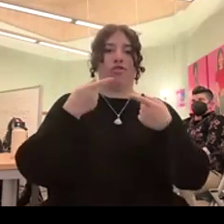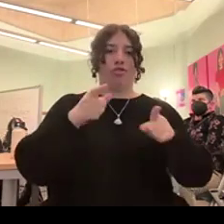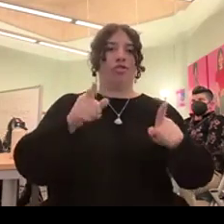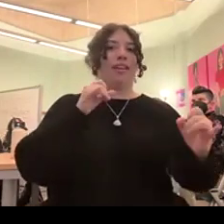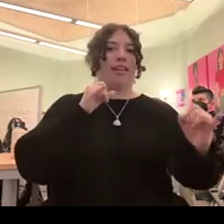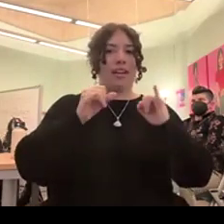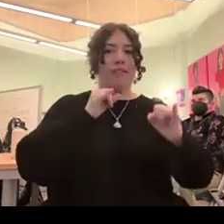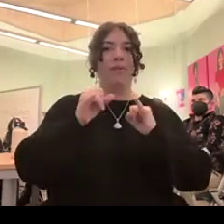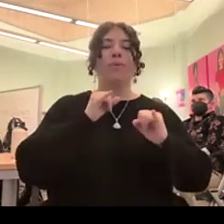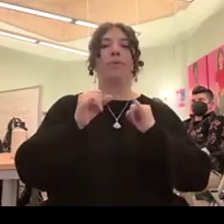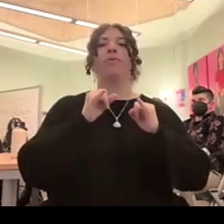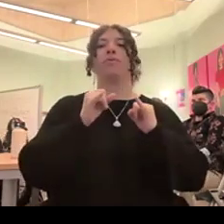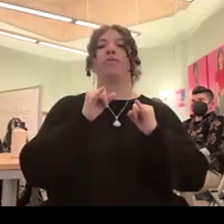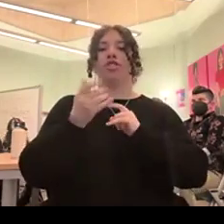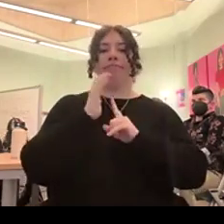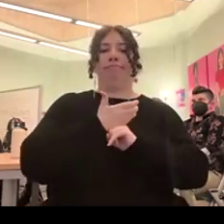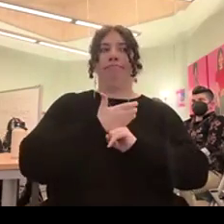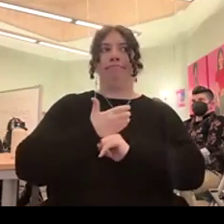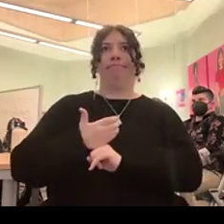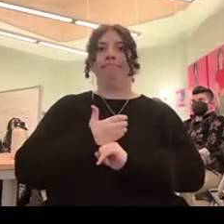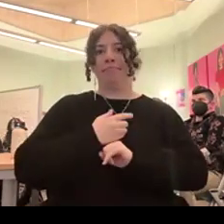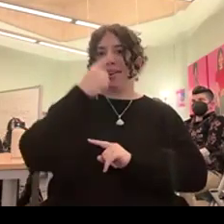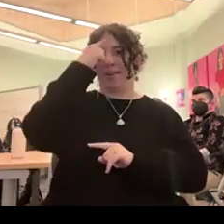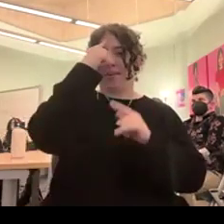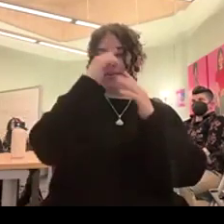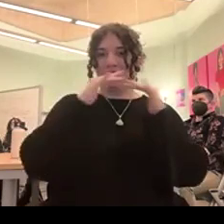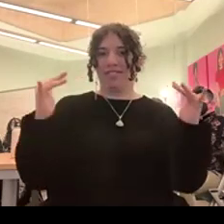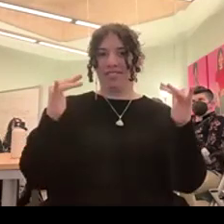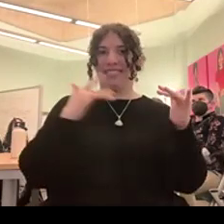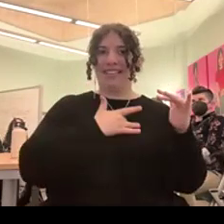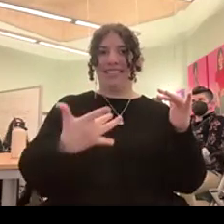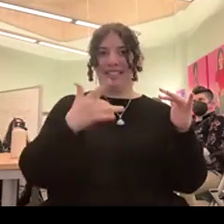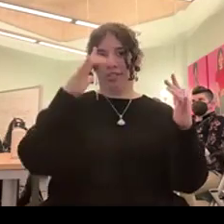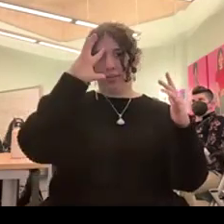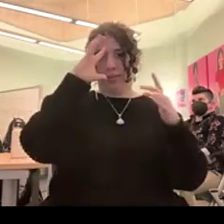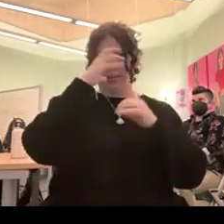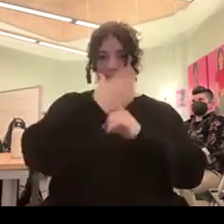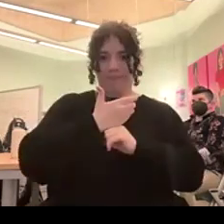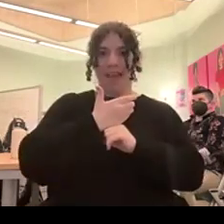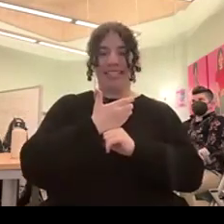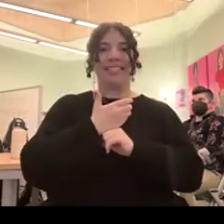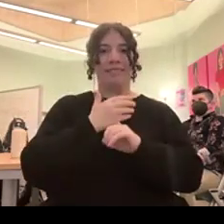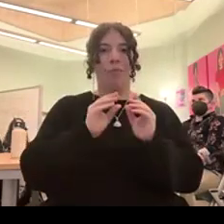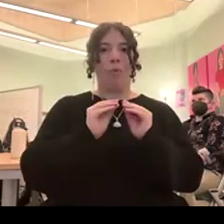of situations, especially in interviews, just kind of hiding a lot of my neurodivergent tendencies.